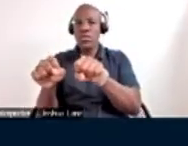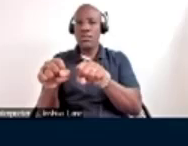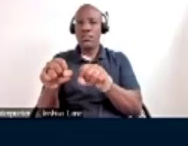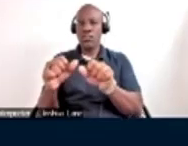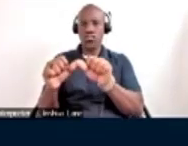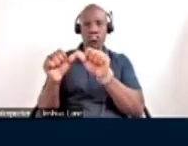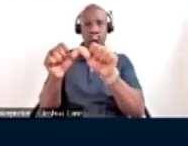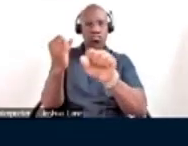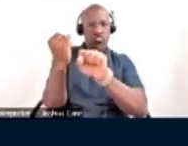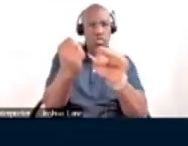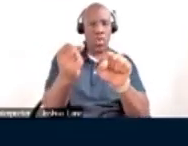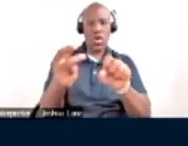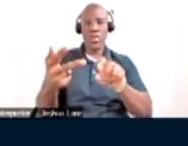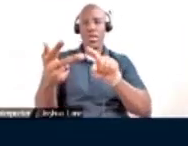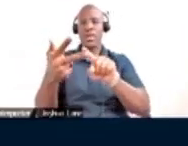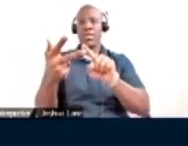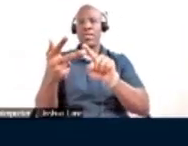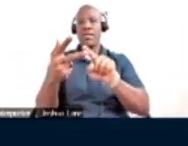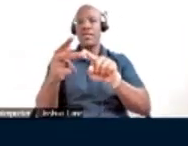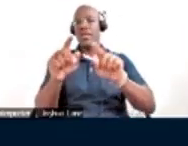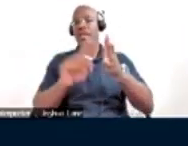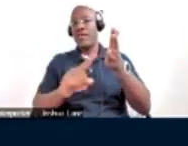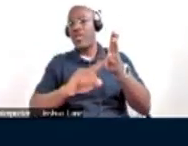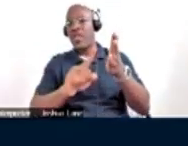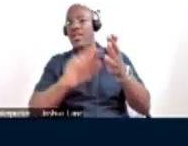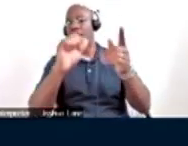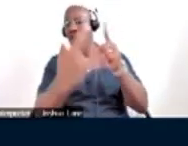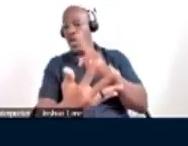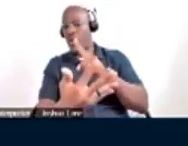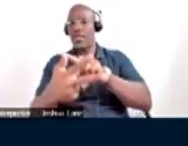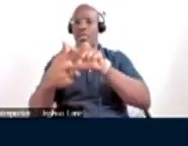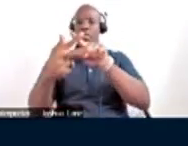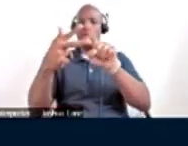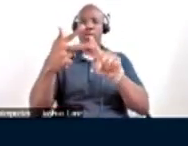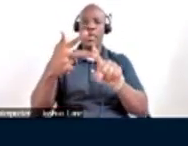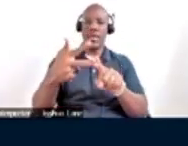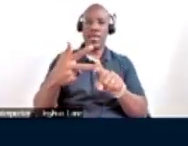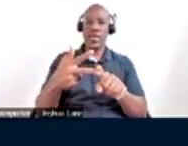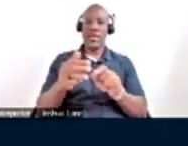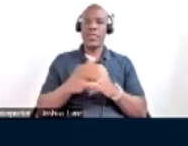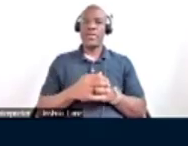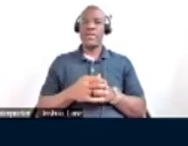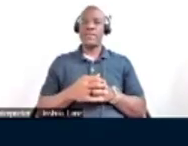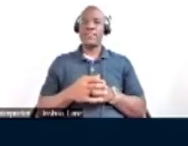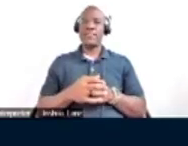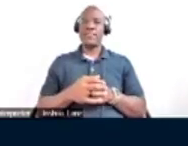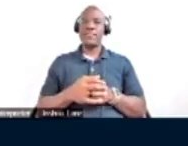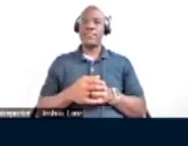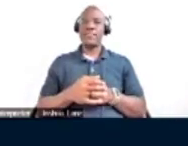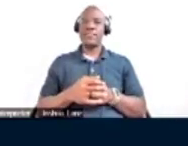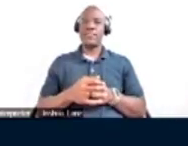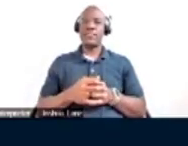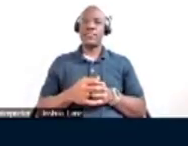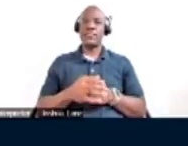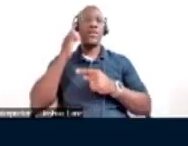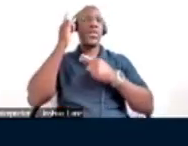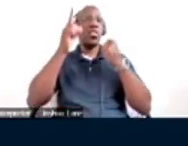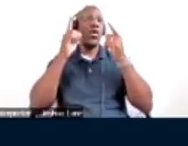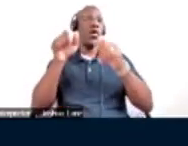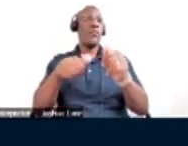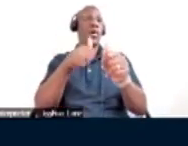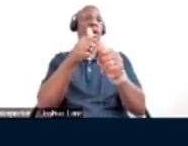So, the idea behind organizing things into these factors